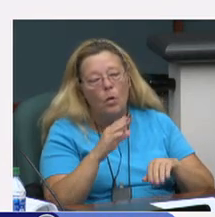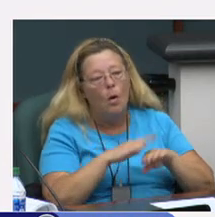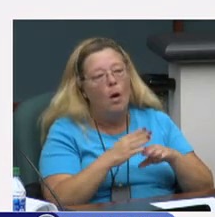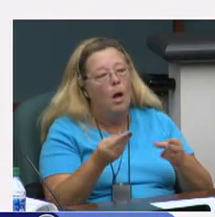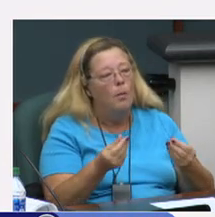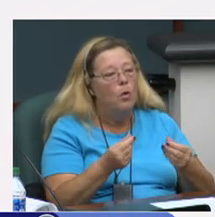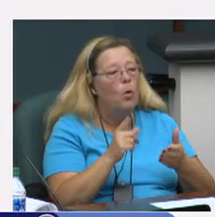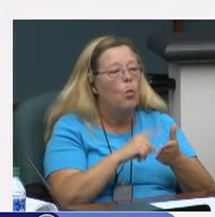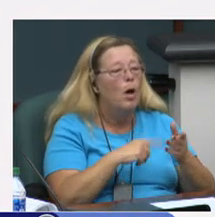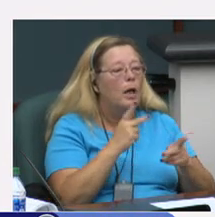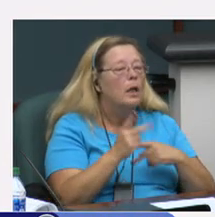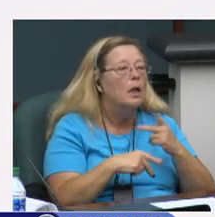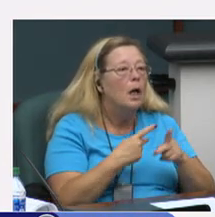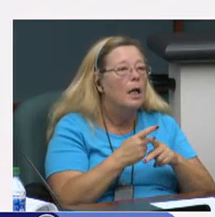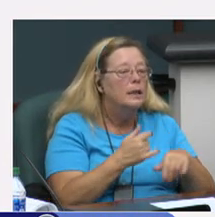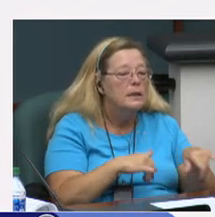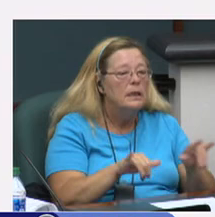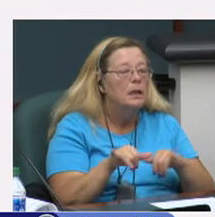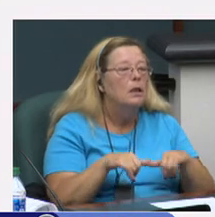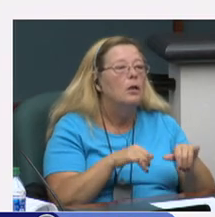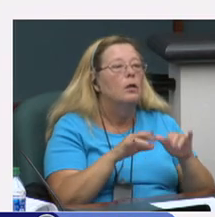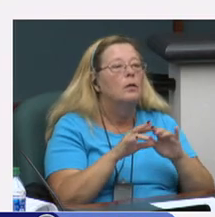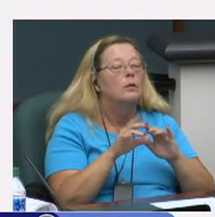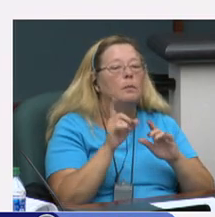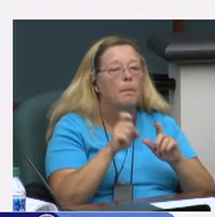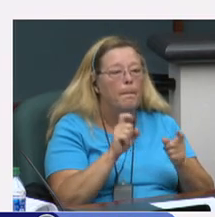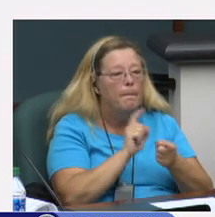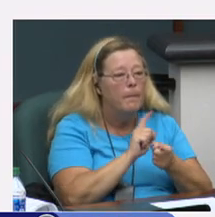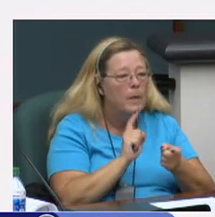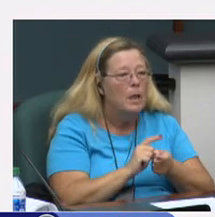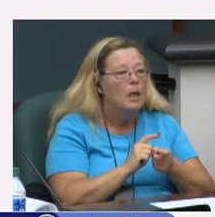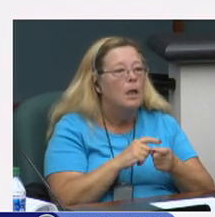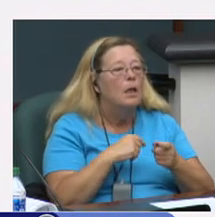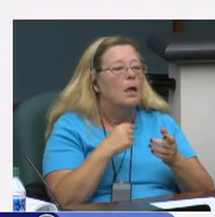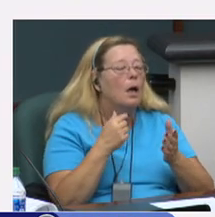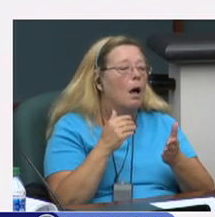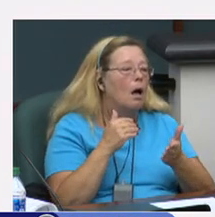standards they need to meet and often with that consultation staff provides